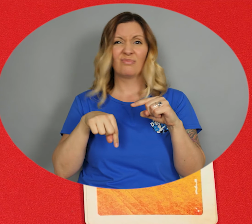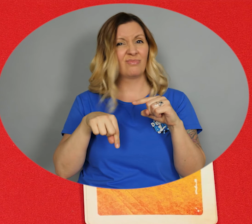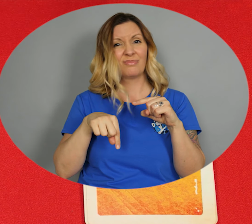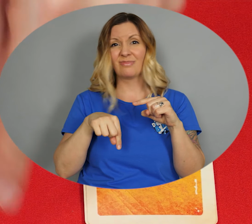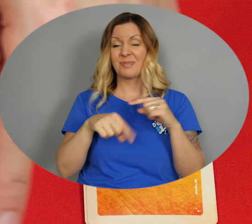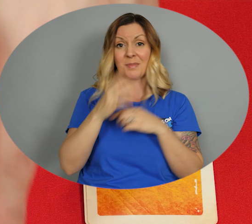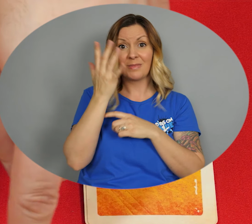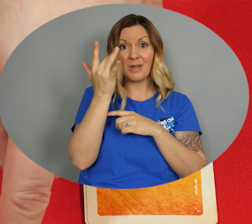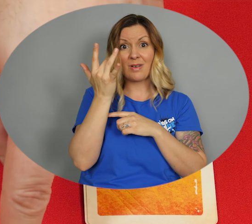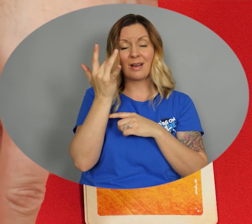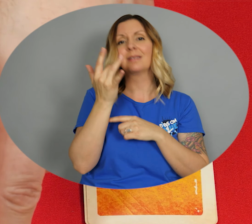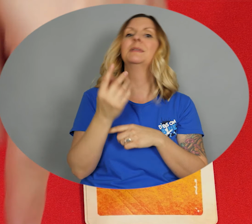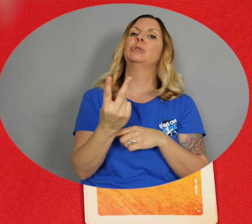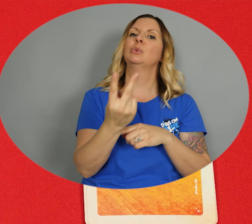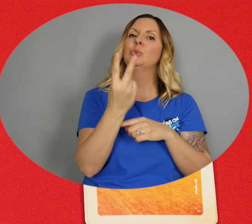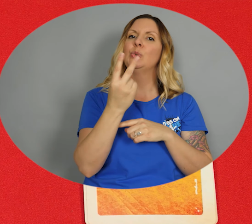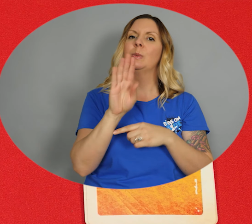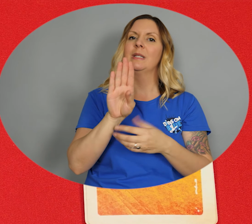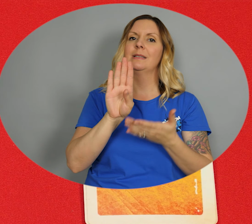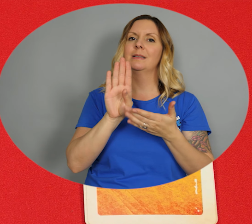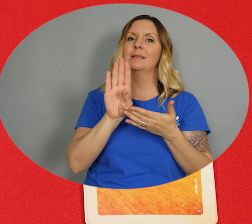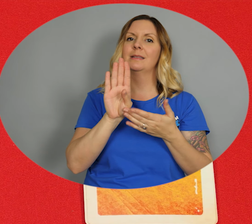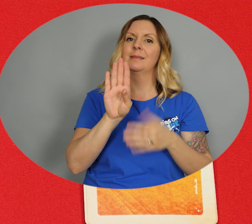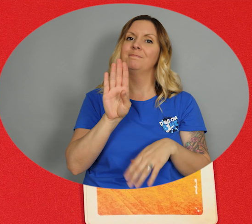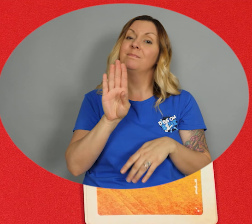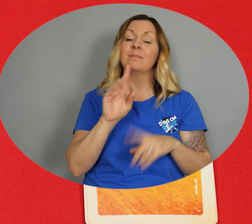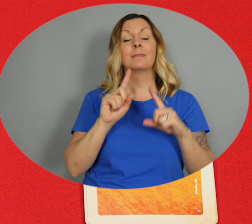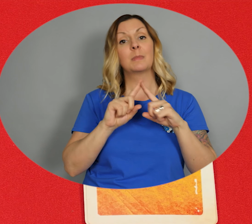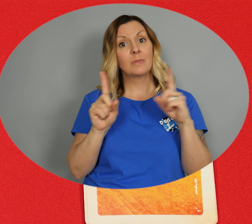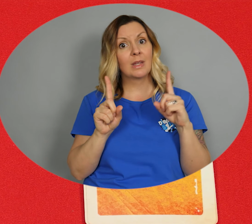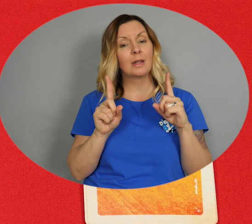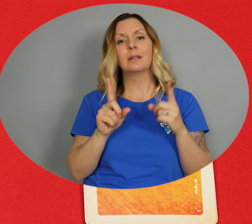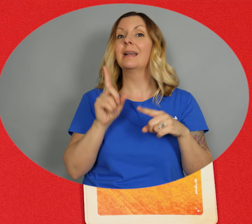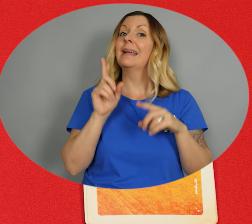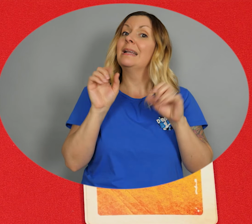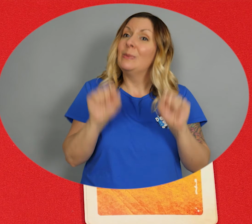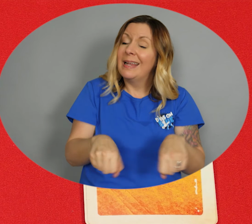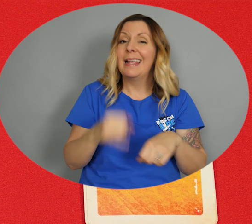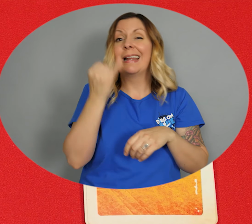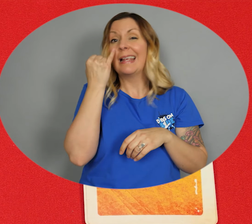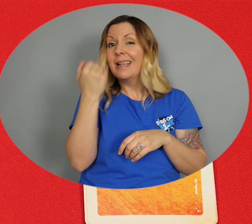use this letter b card twice. I could only spell bribe, if I had access to 2 different